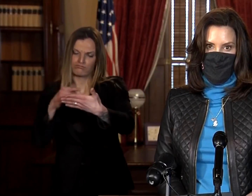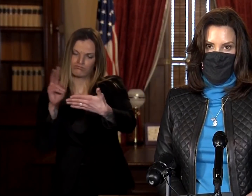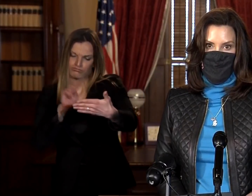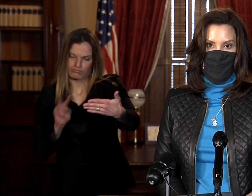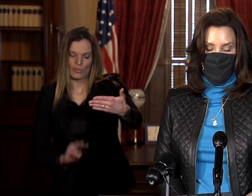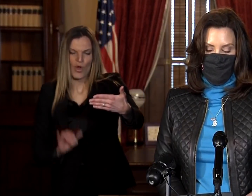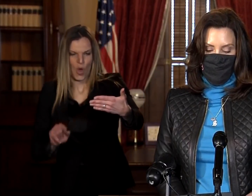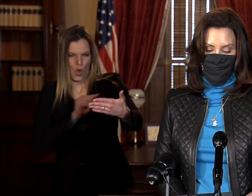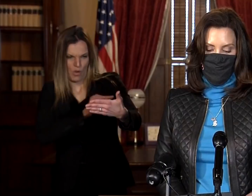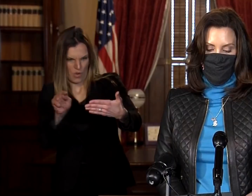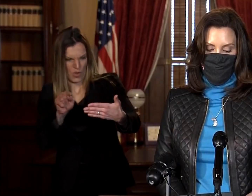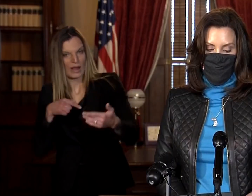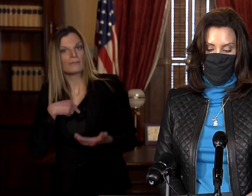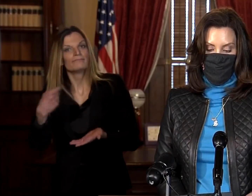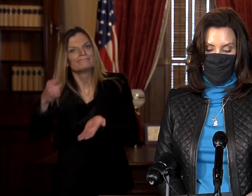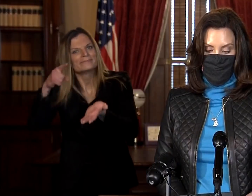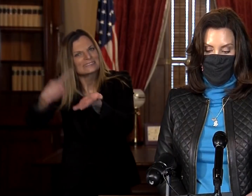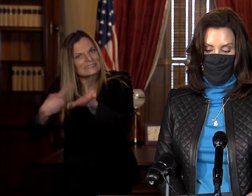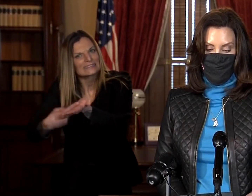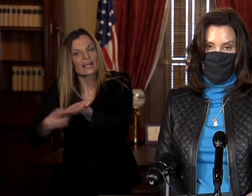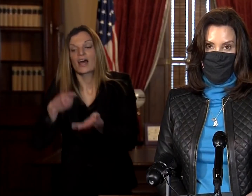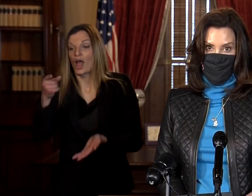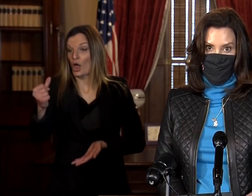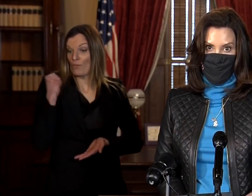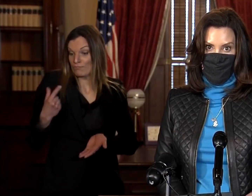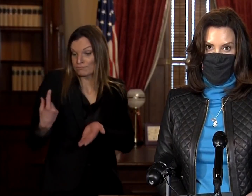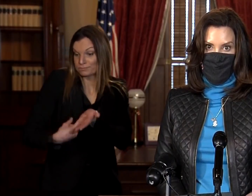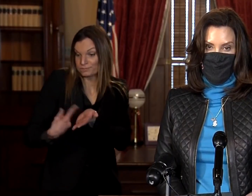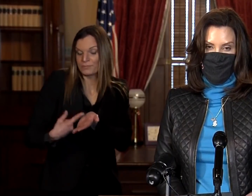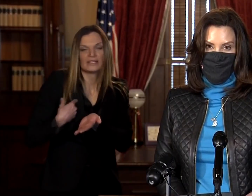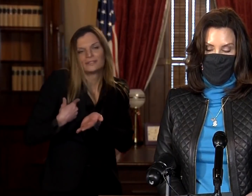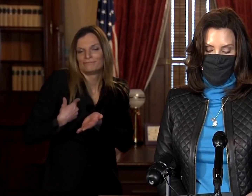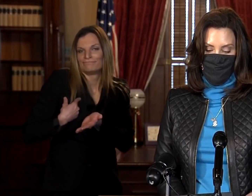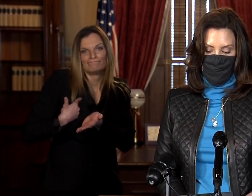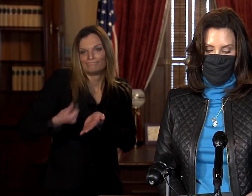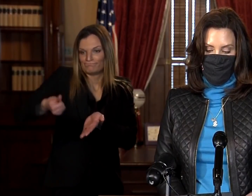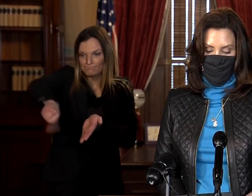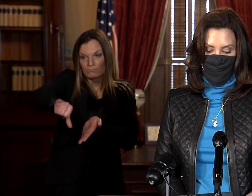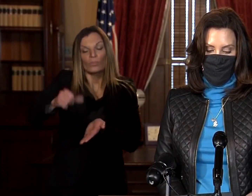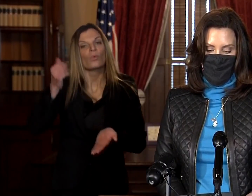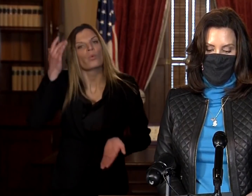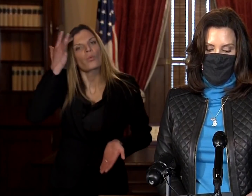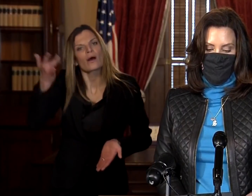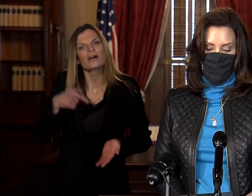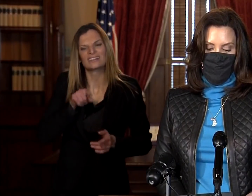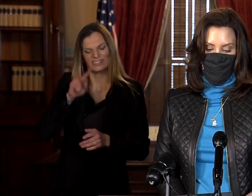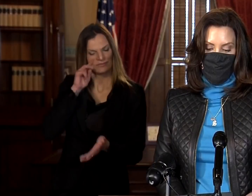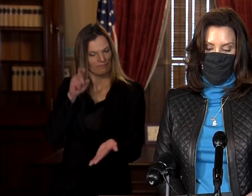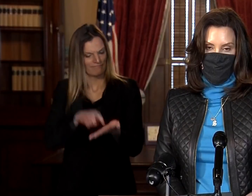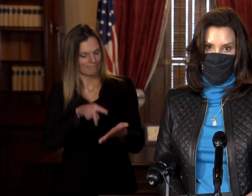to line it and veto any items that were not subject to our that were not subject to our negotiated agreement with the negotiated agreement with the legislature. legislature. That includes $220 million